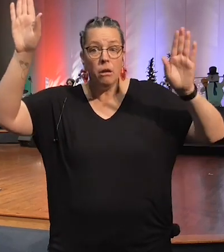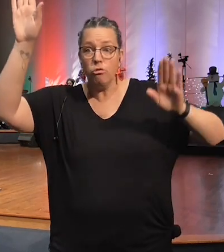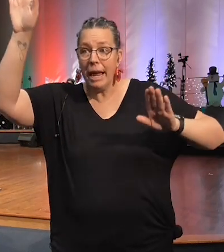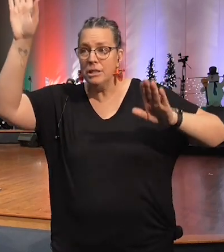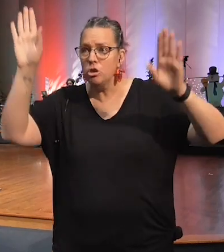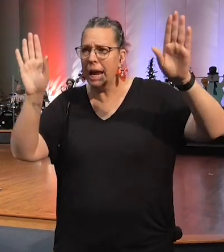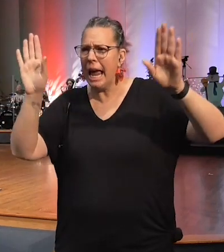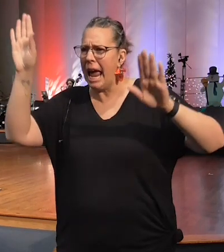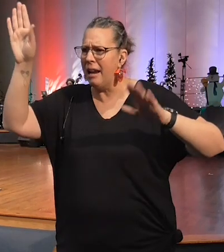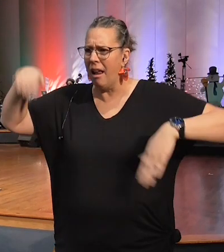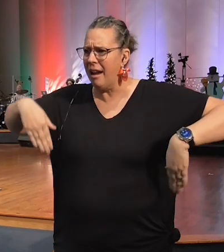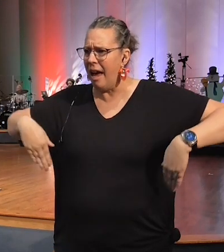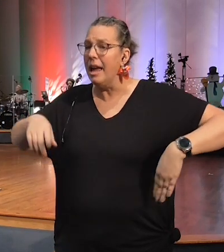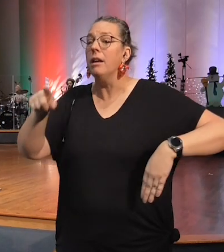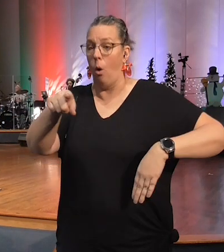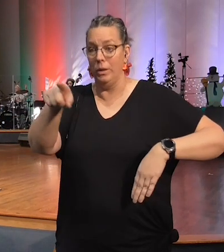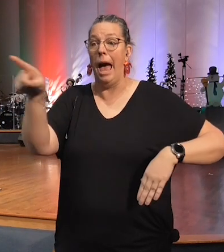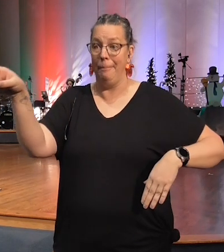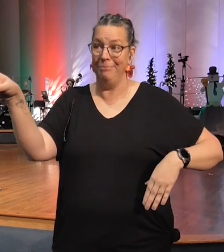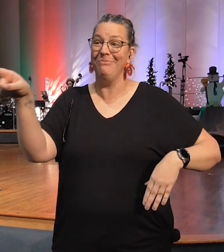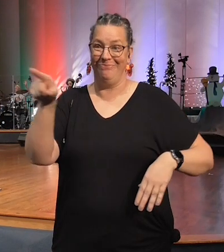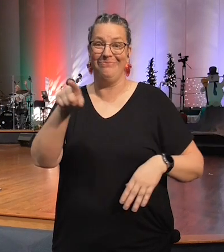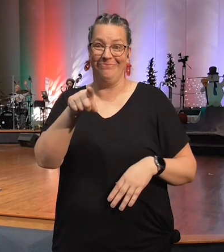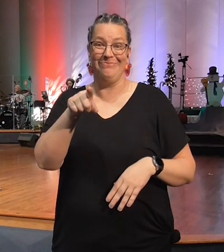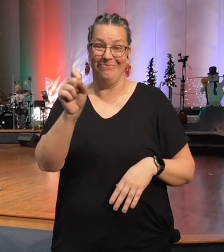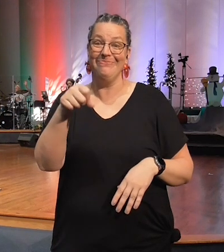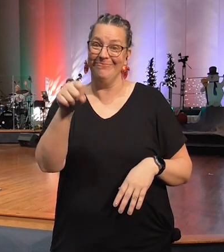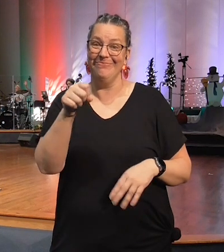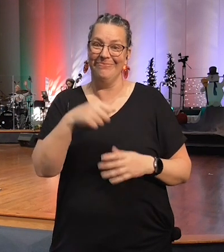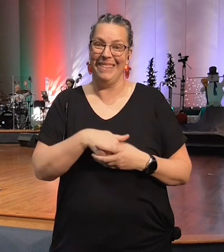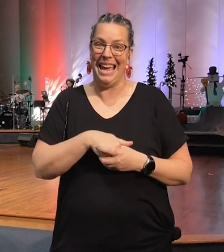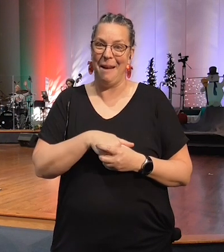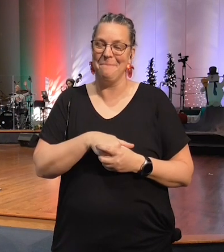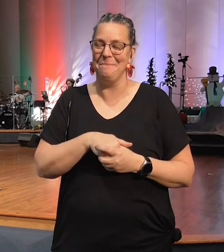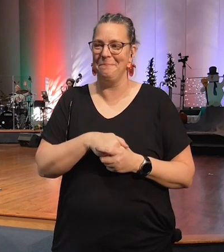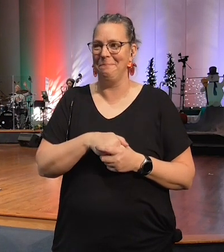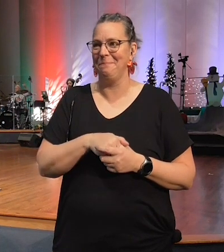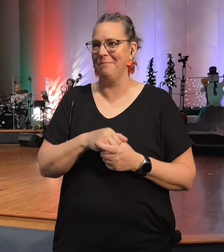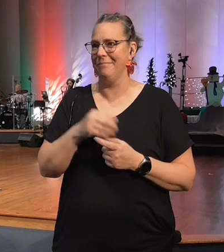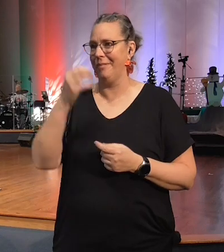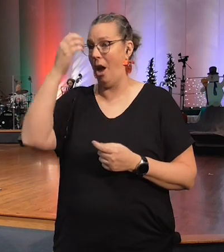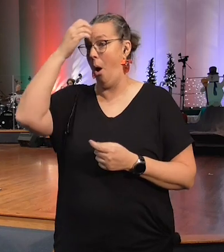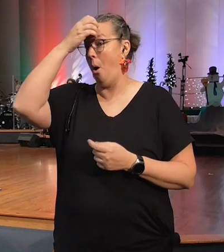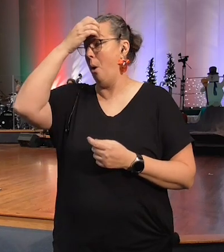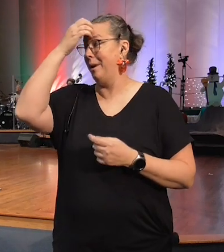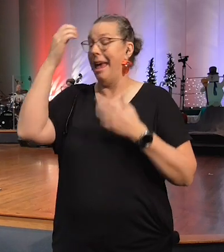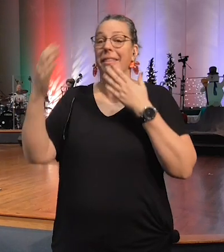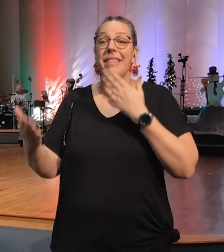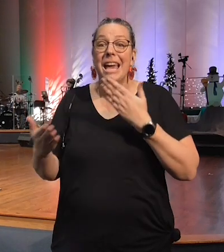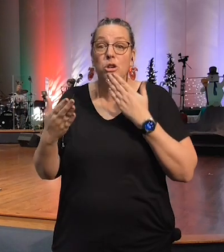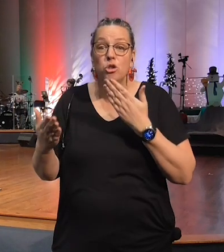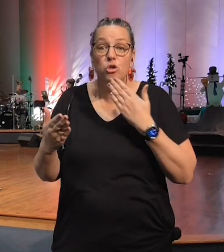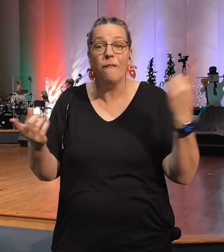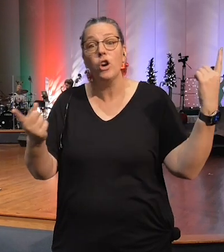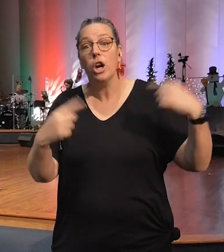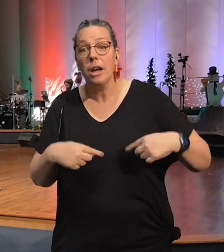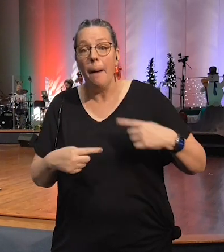we're all done here how many of you haven't seen Santa yet raise your hands all right